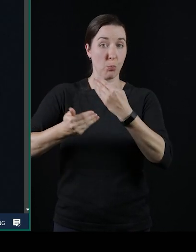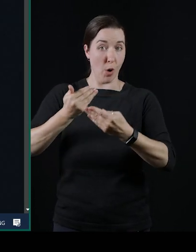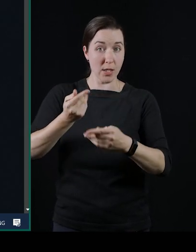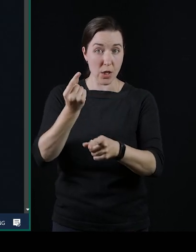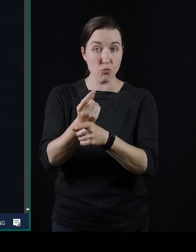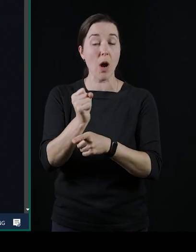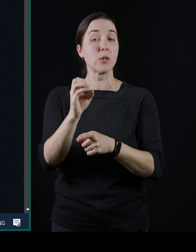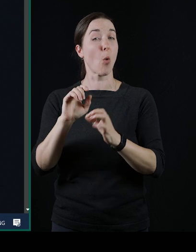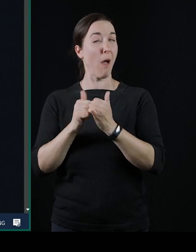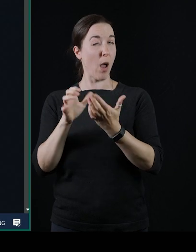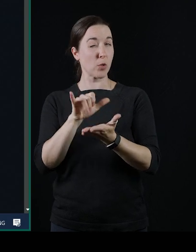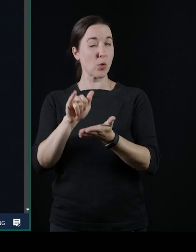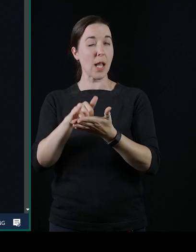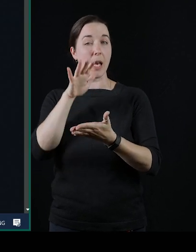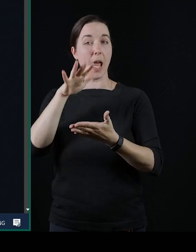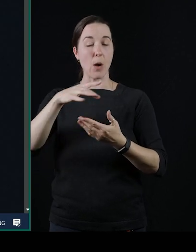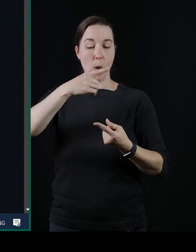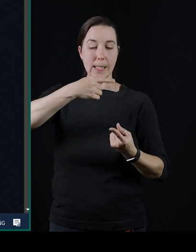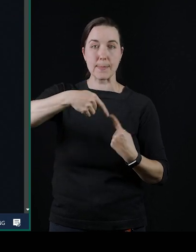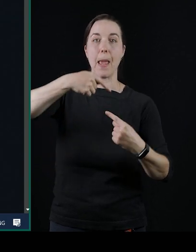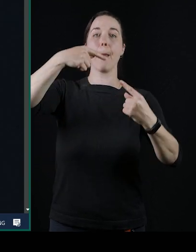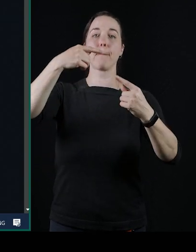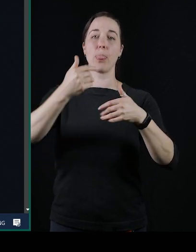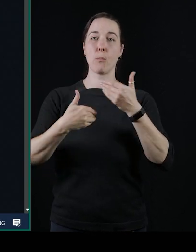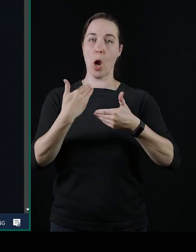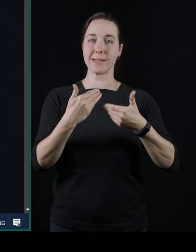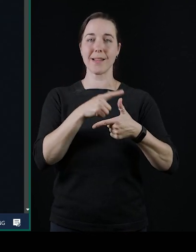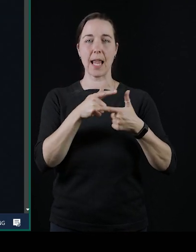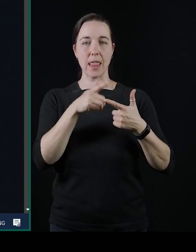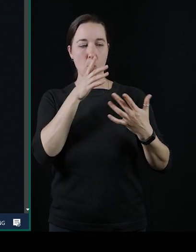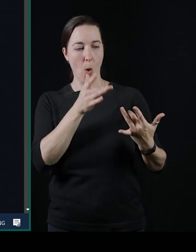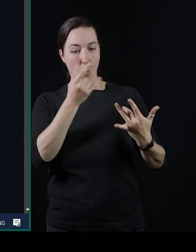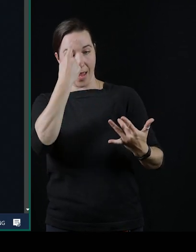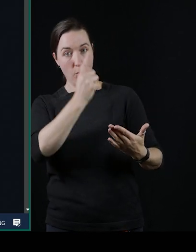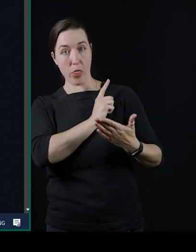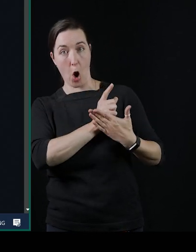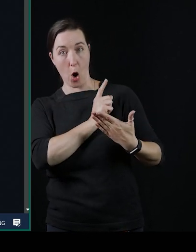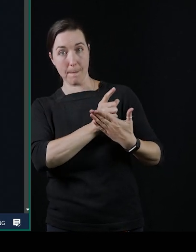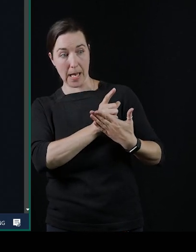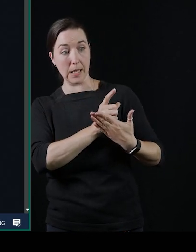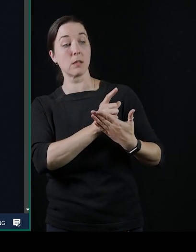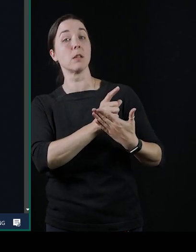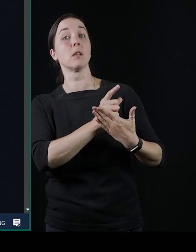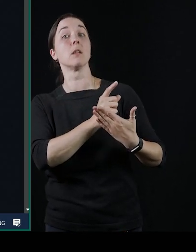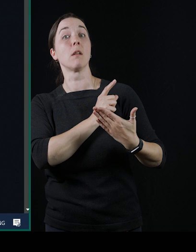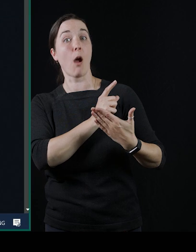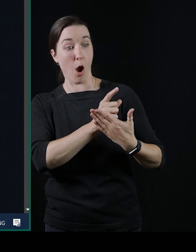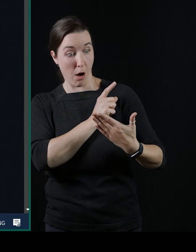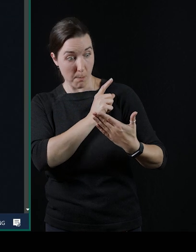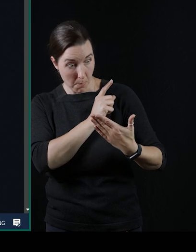So, the way that it does is that it will spin up a process, it will wait for it to heartbeat. As soon as the system harvests,